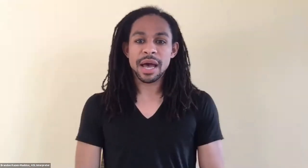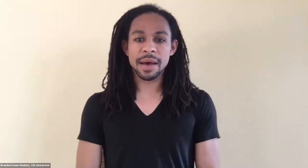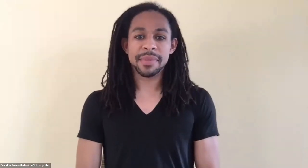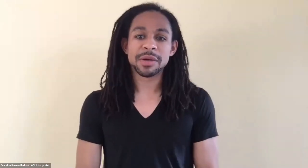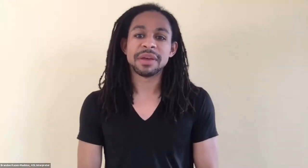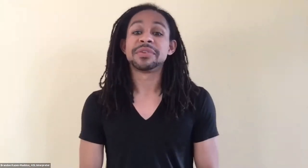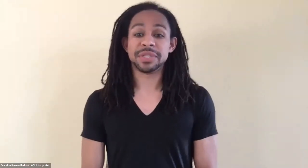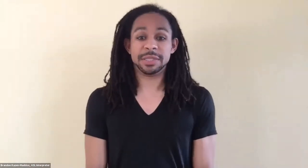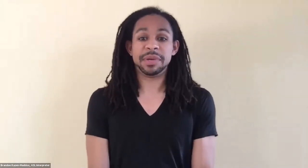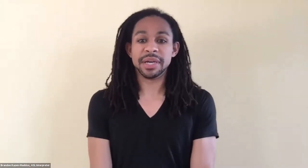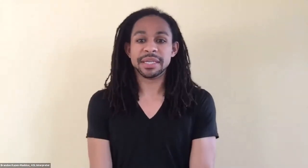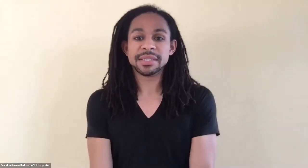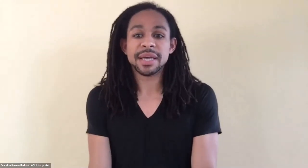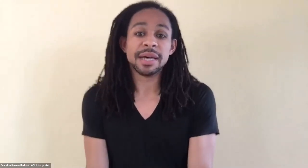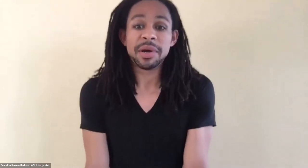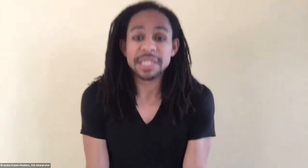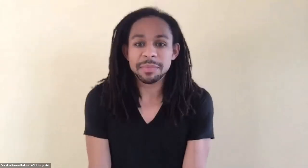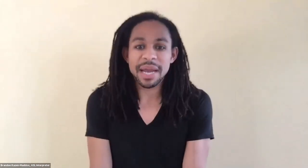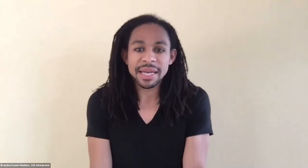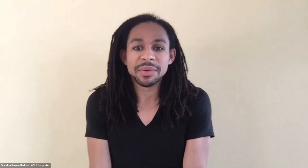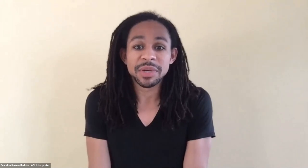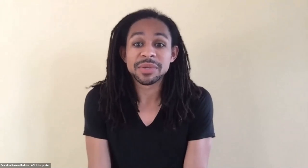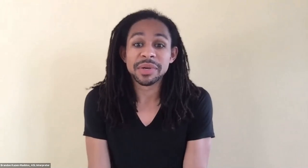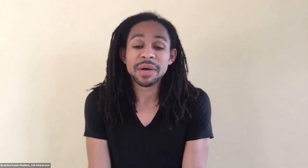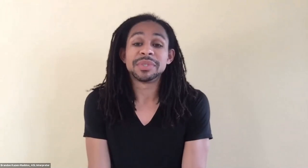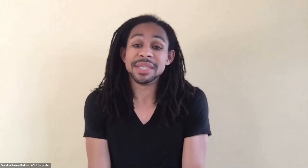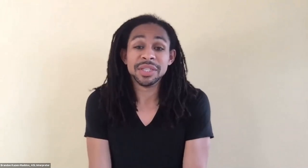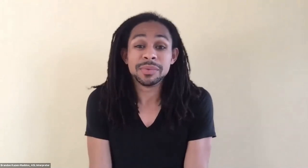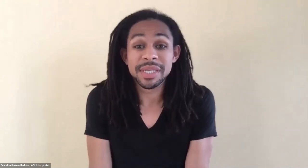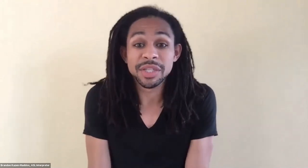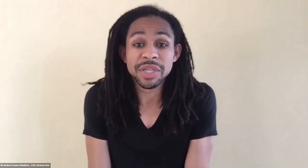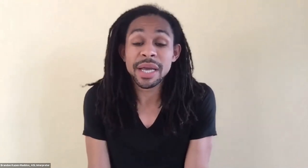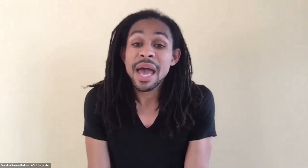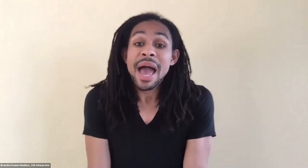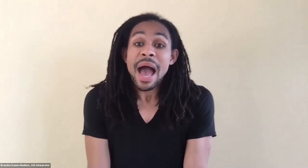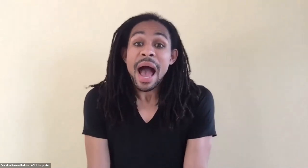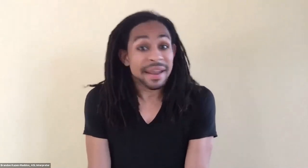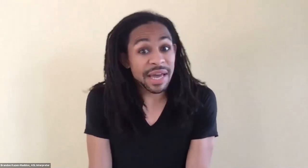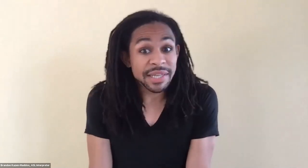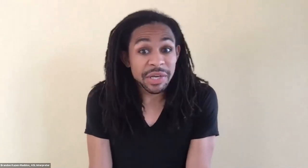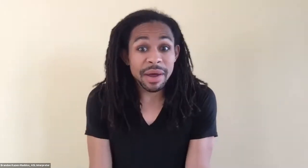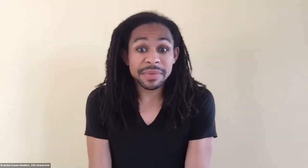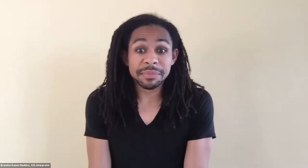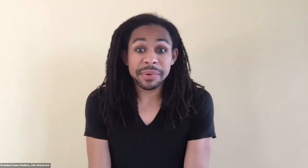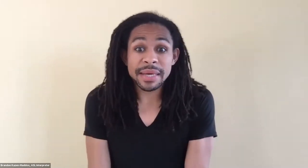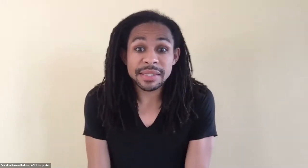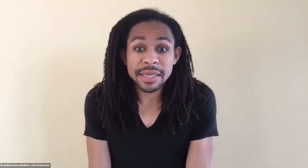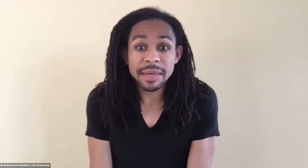and that was my first experience participating in what's going on with TCG, and I've gotta tell you, I was impressed.